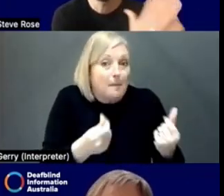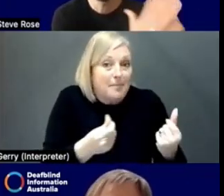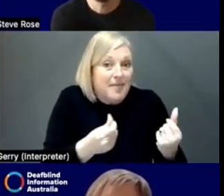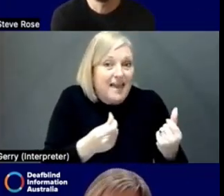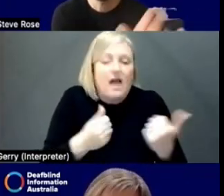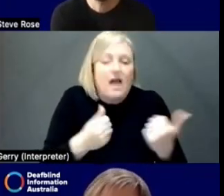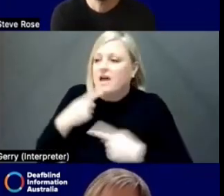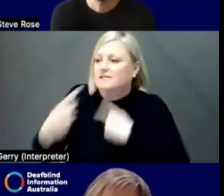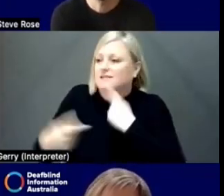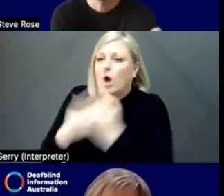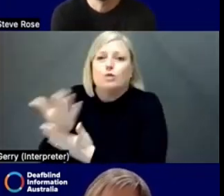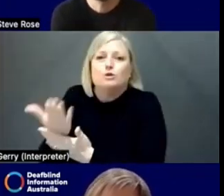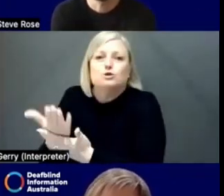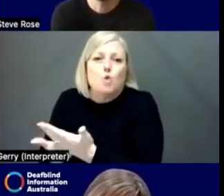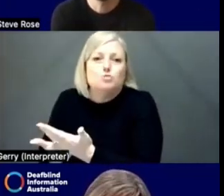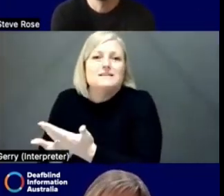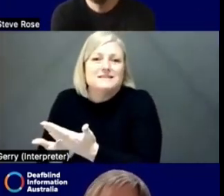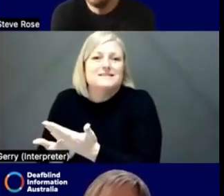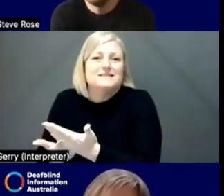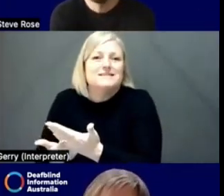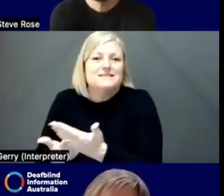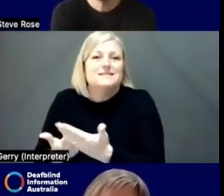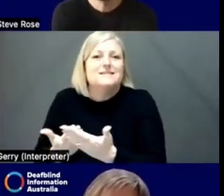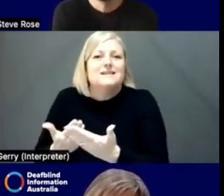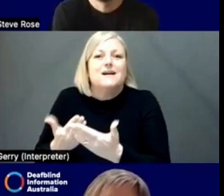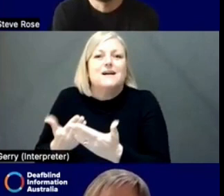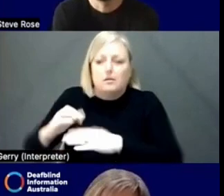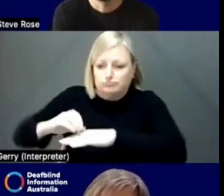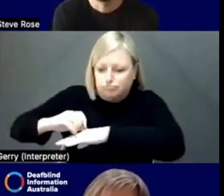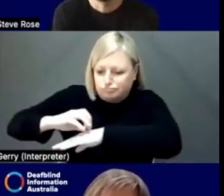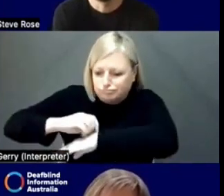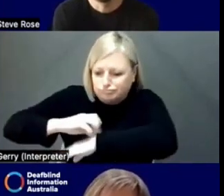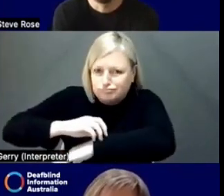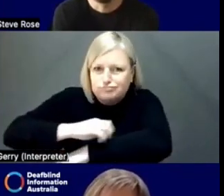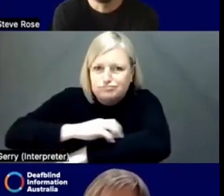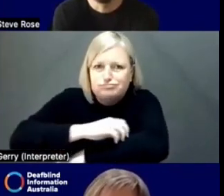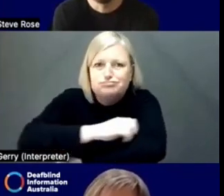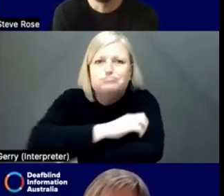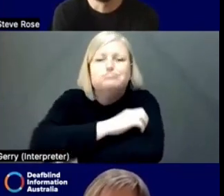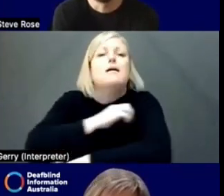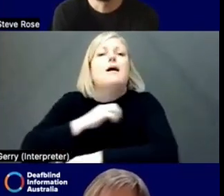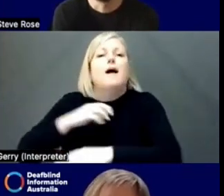thinking about a narrative goal might help people to adopt some of that and put that into practice.